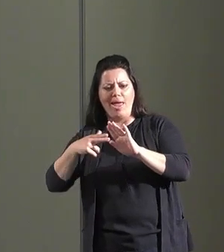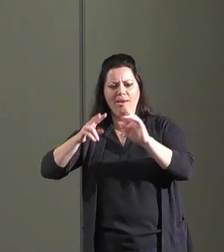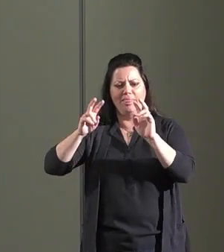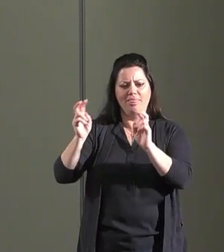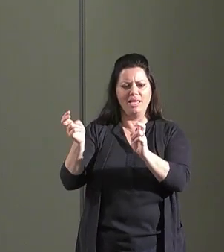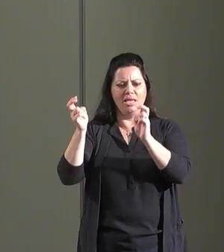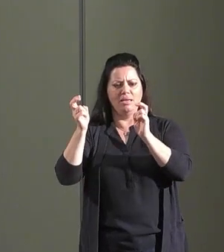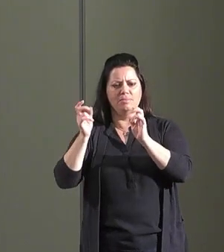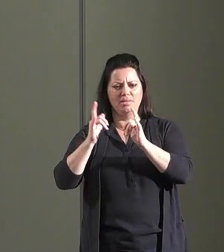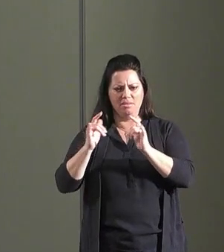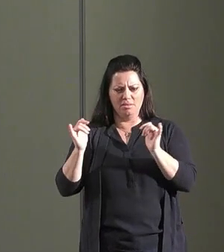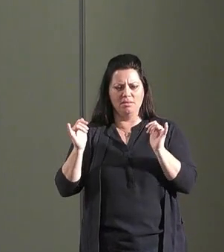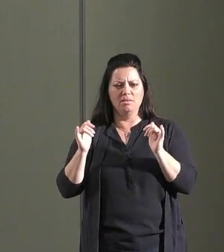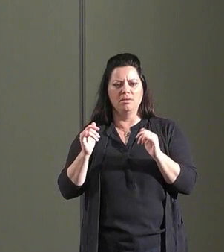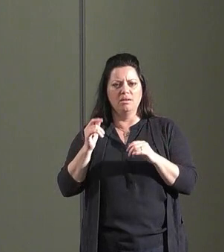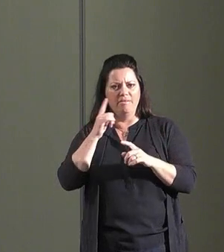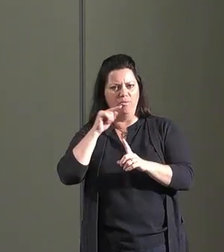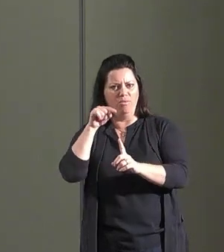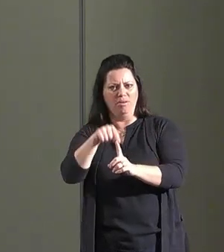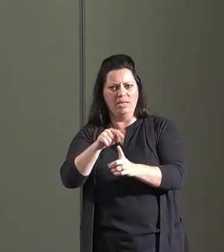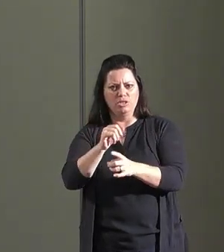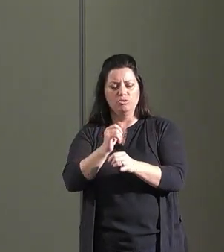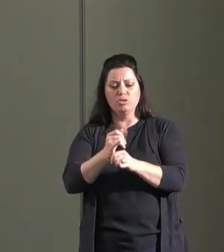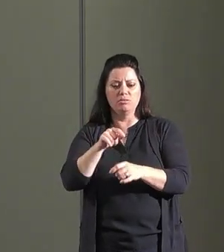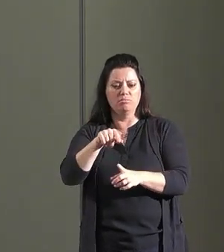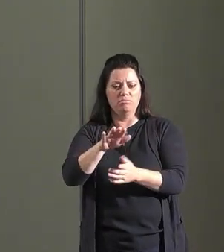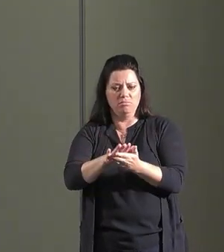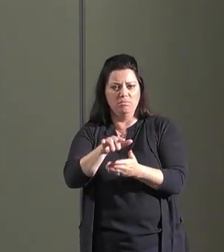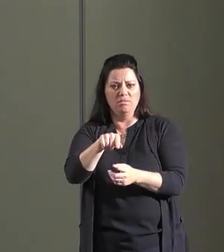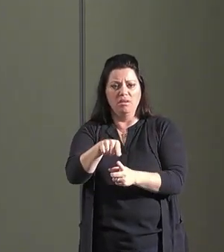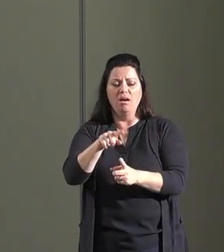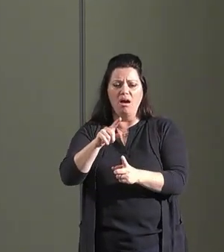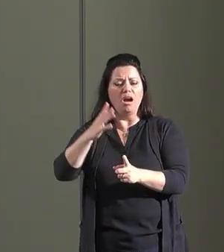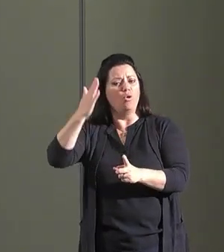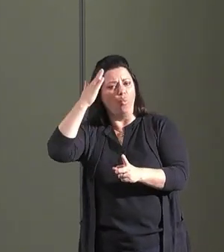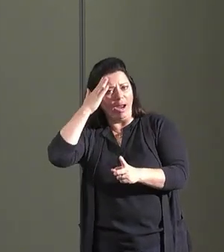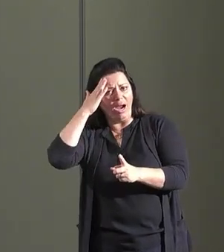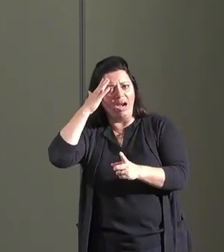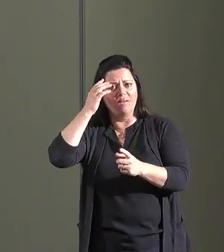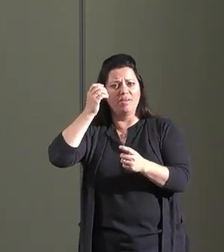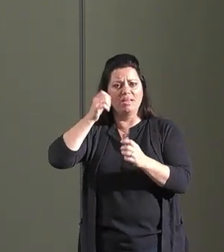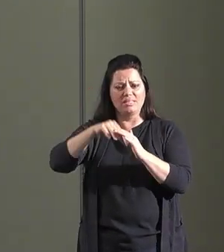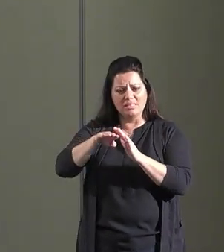for the institution and are aware of accessibility and trying to implement